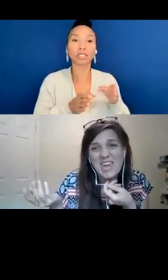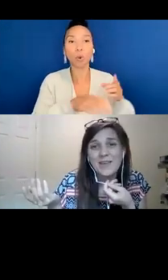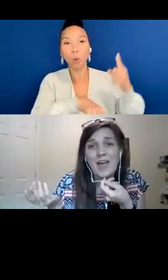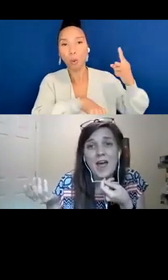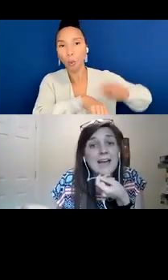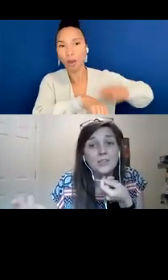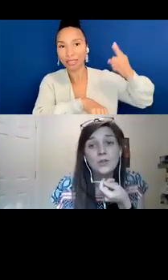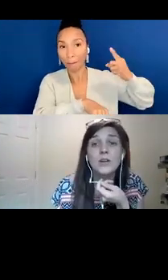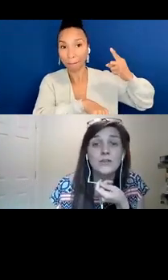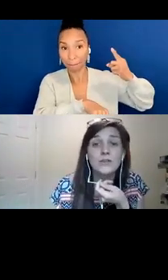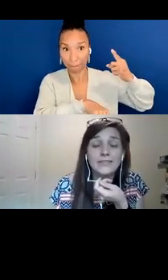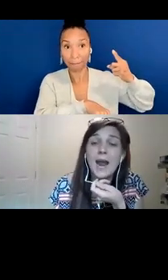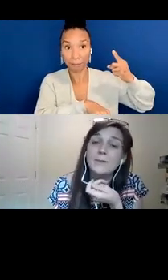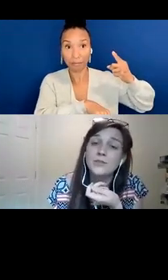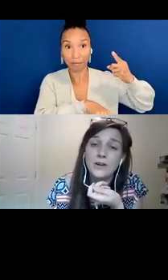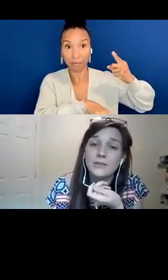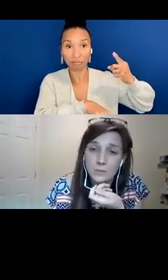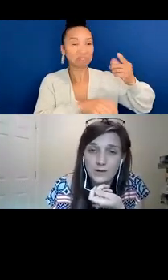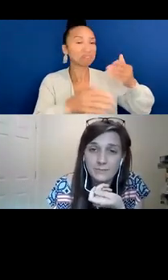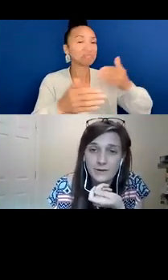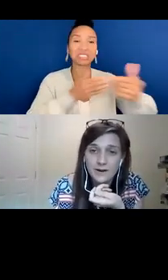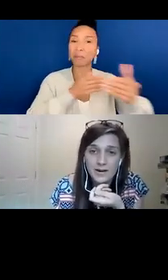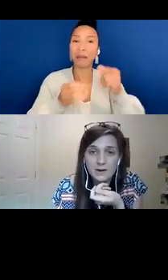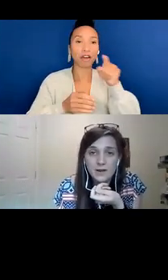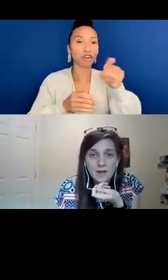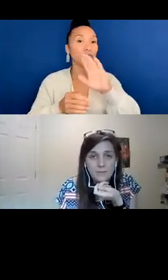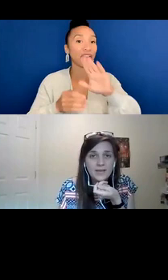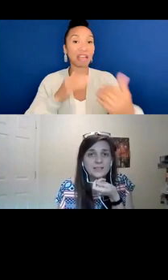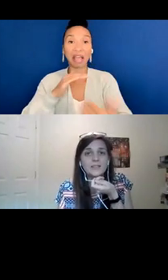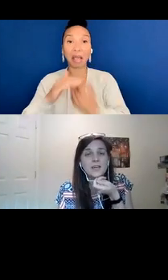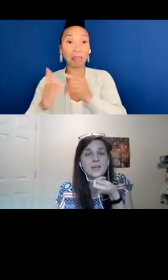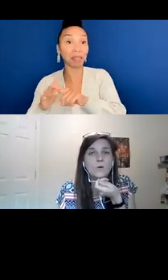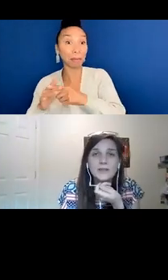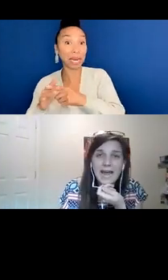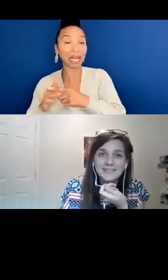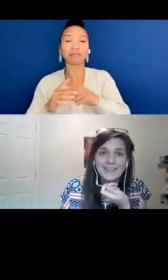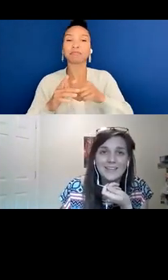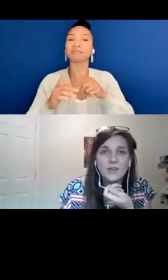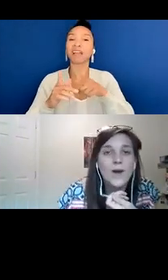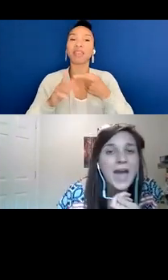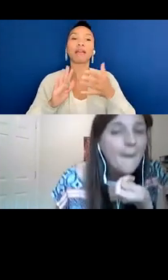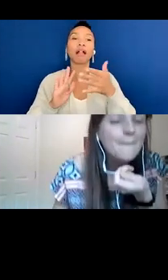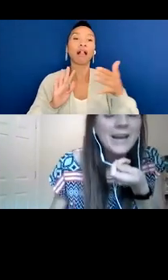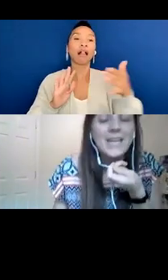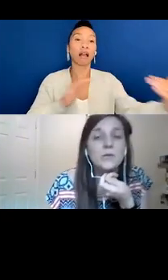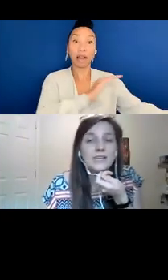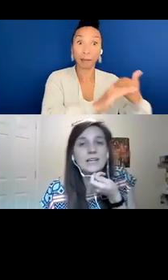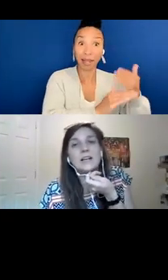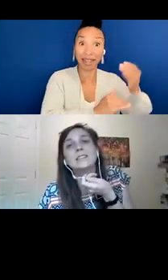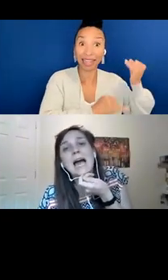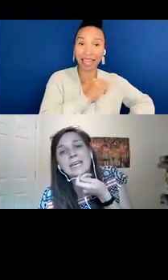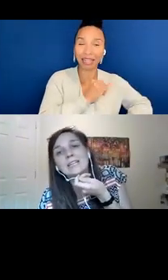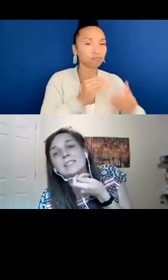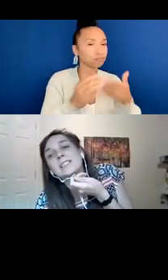came in at two different times during the reporting period. Because the form is asking you, how many unique clients